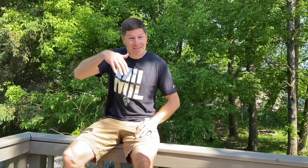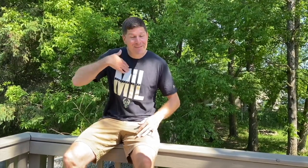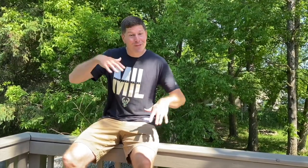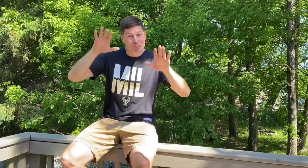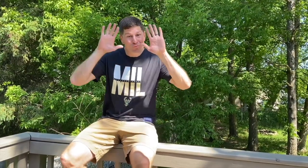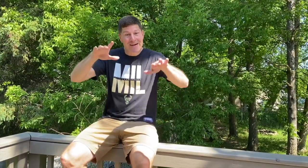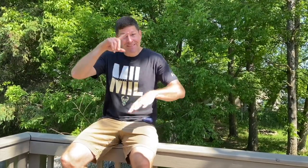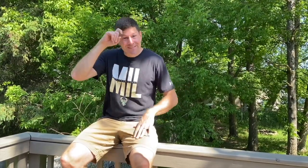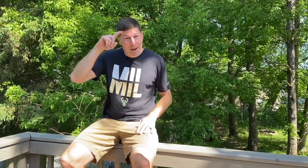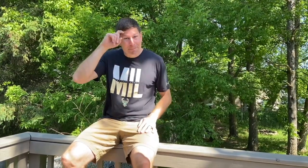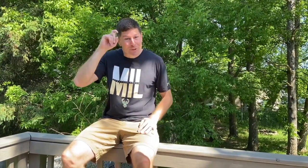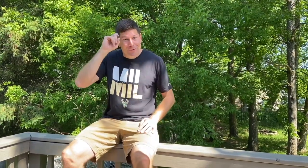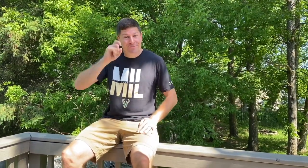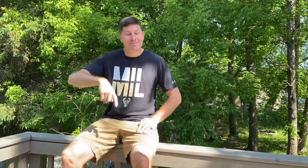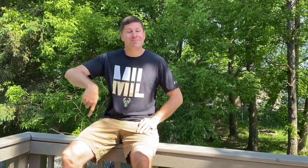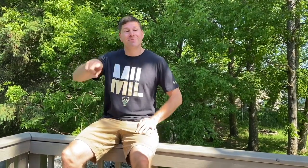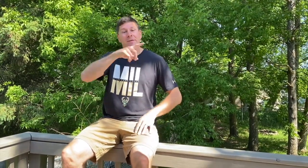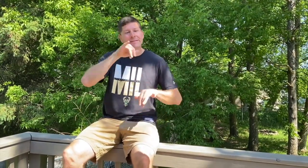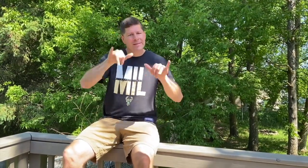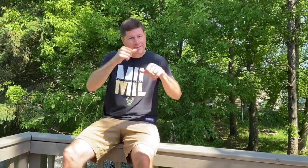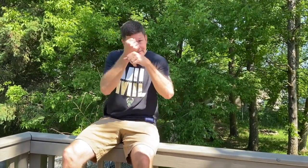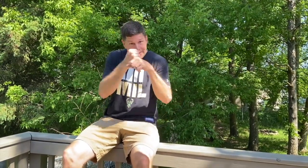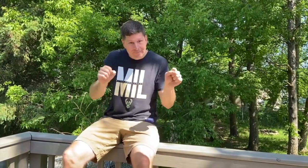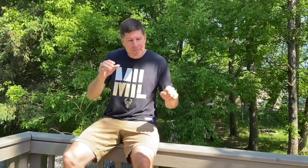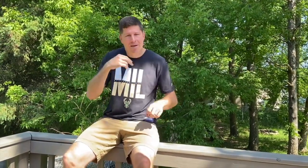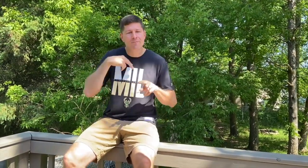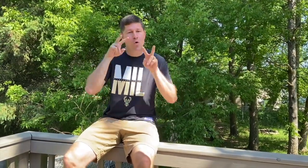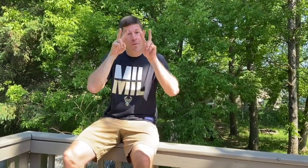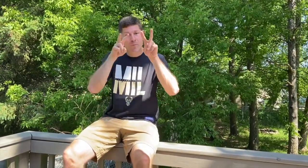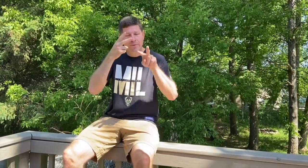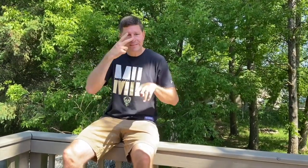Have a great Summer! Stay safe. And I hope to see you in the Fall!